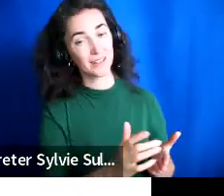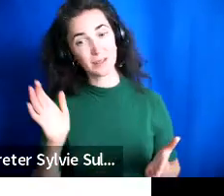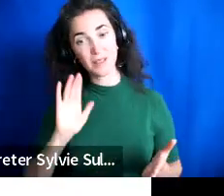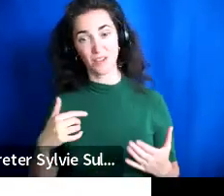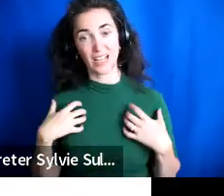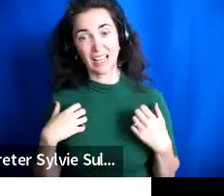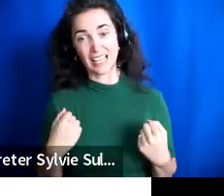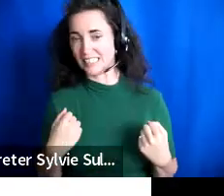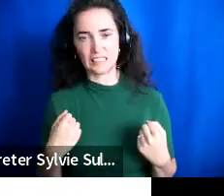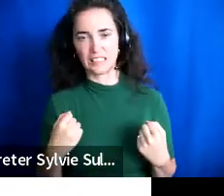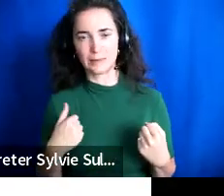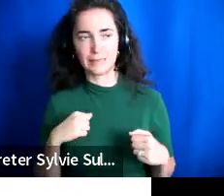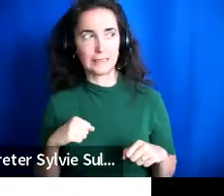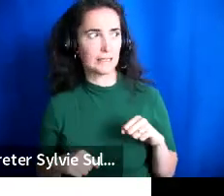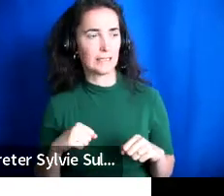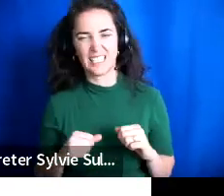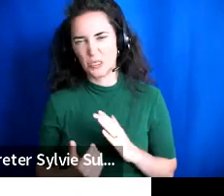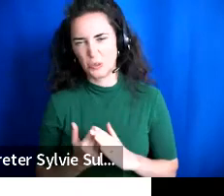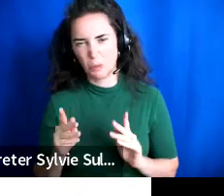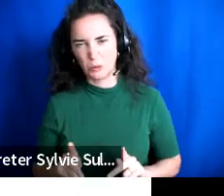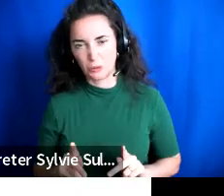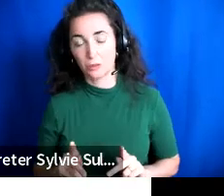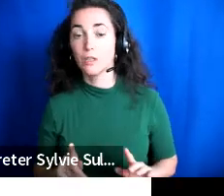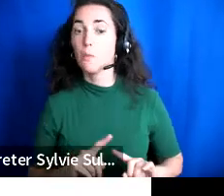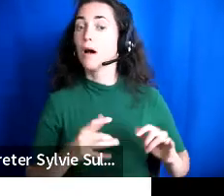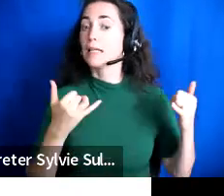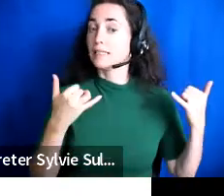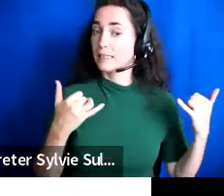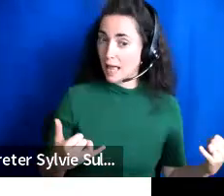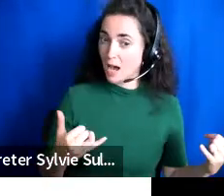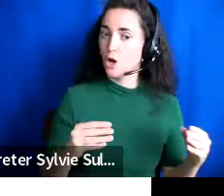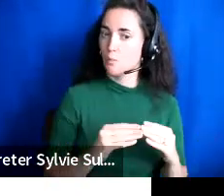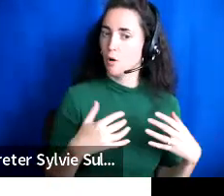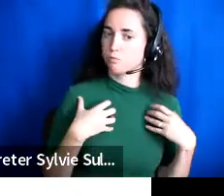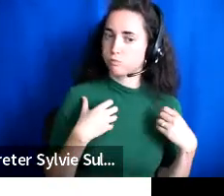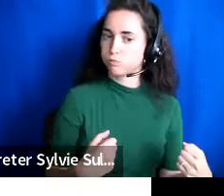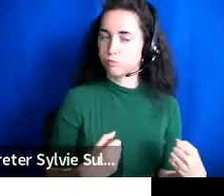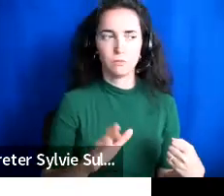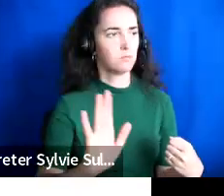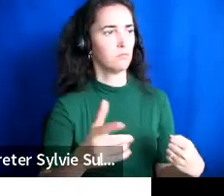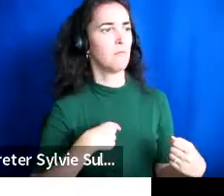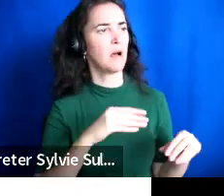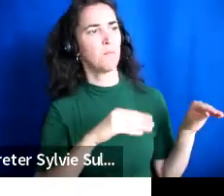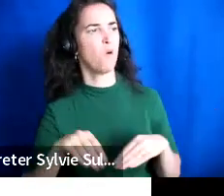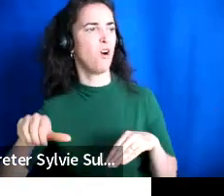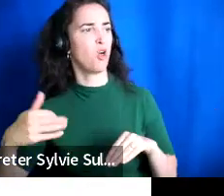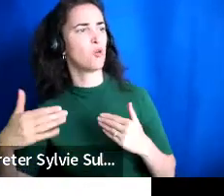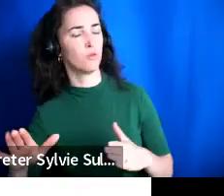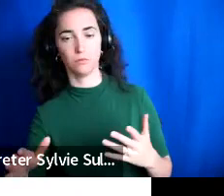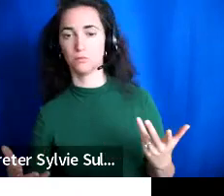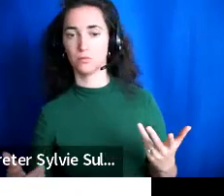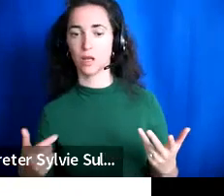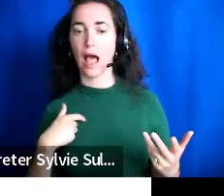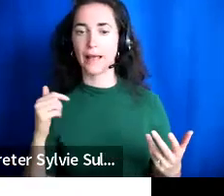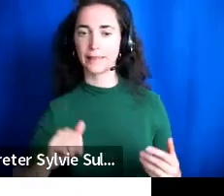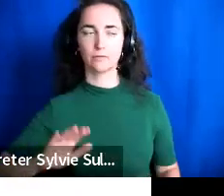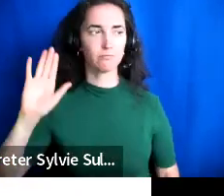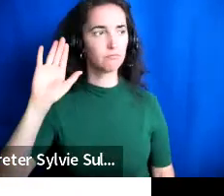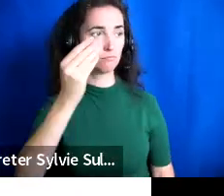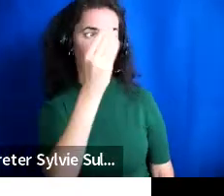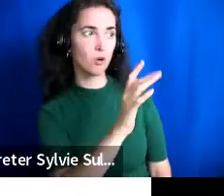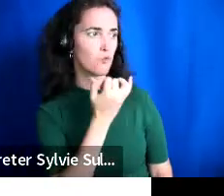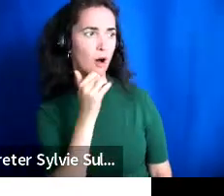I would have changed environment completely. Now that i've become more assertive, I'm able to speak up and point out things when they're not right.